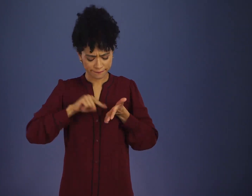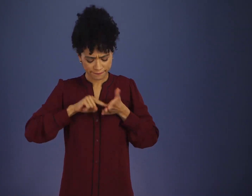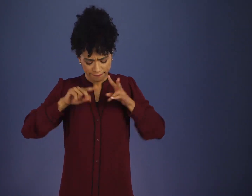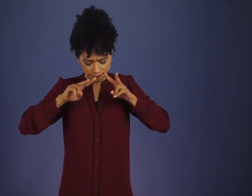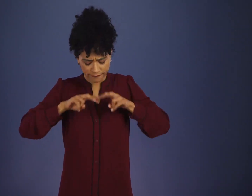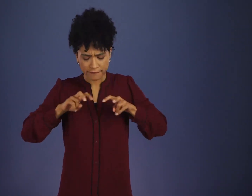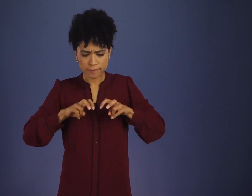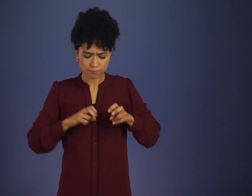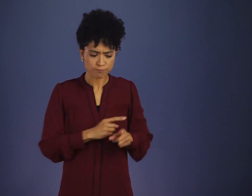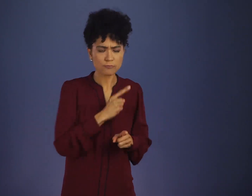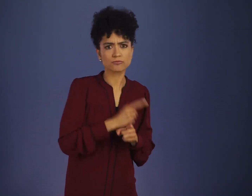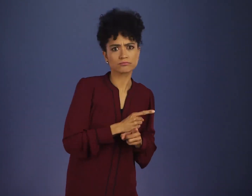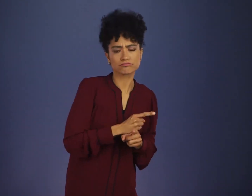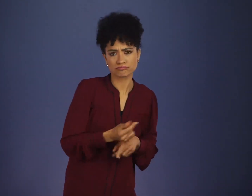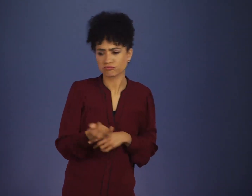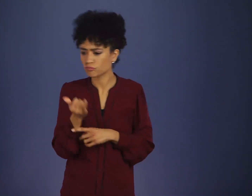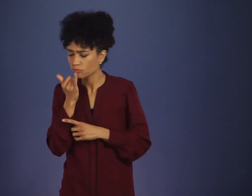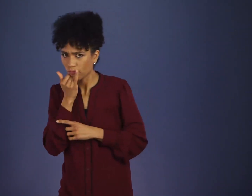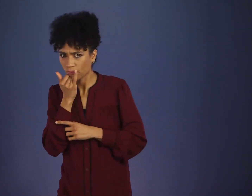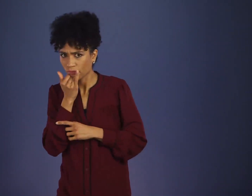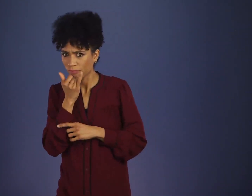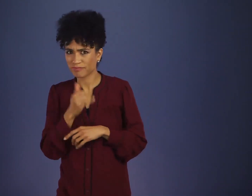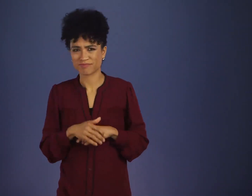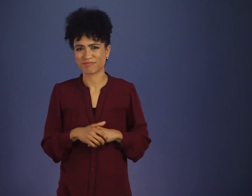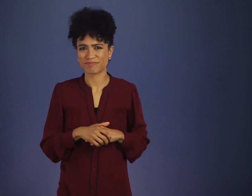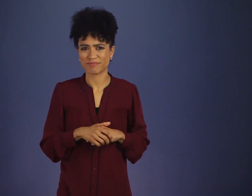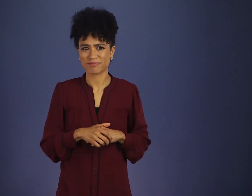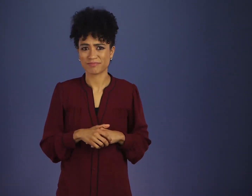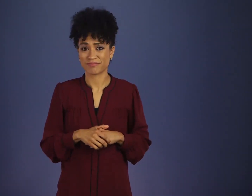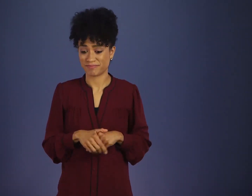has so often been led to the bottle and extinction.